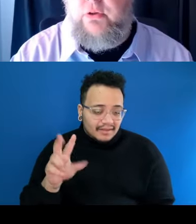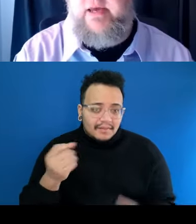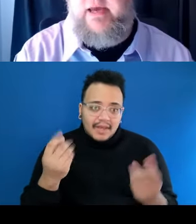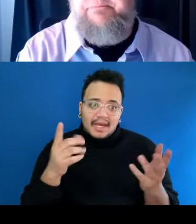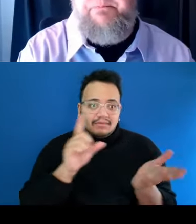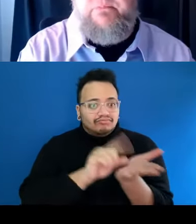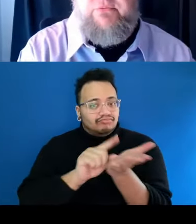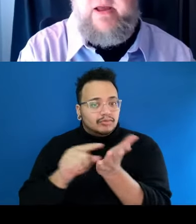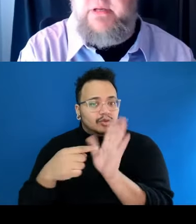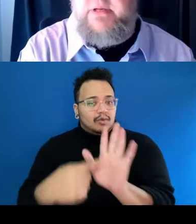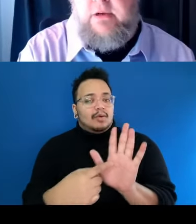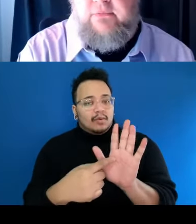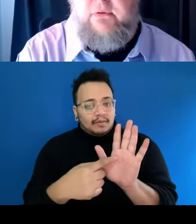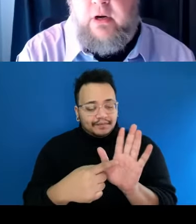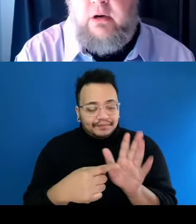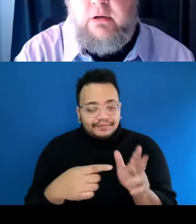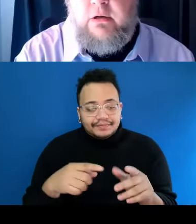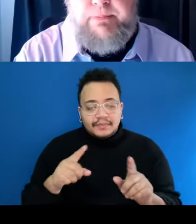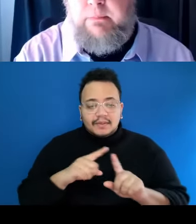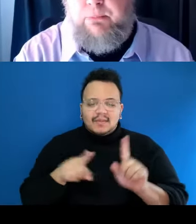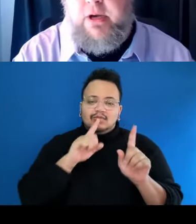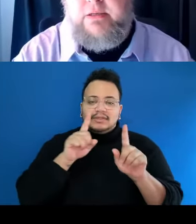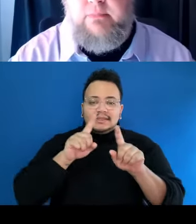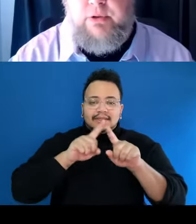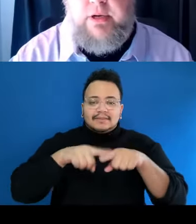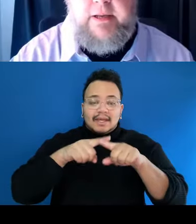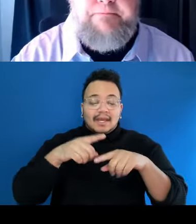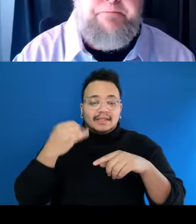if we look at fragments of our big broad community.